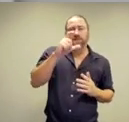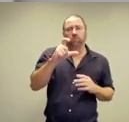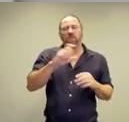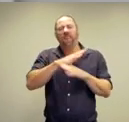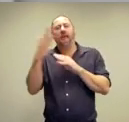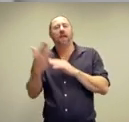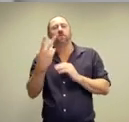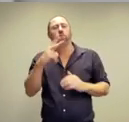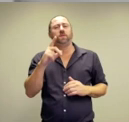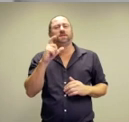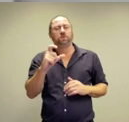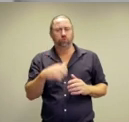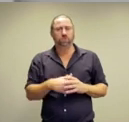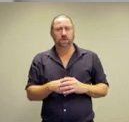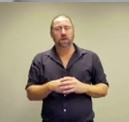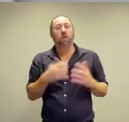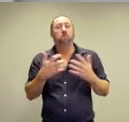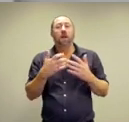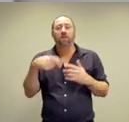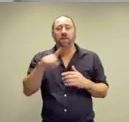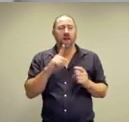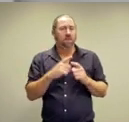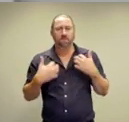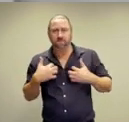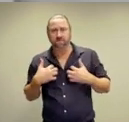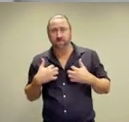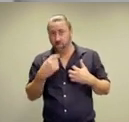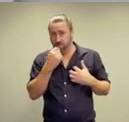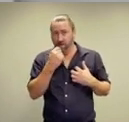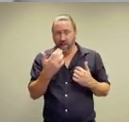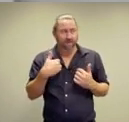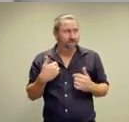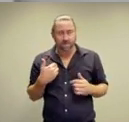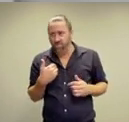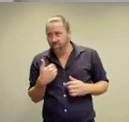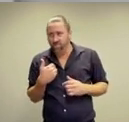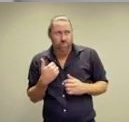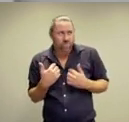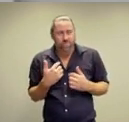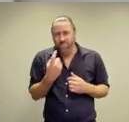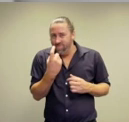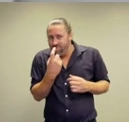late 20th century, many of these ways which are exciting